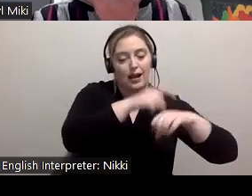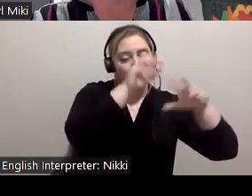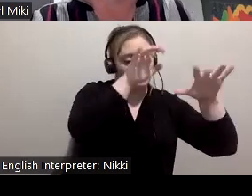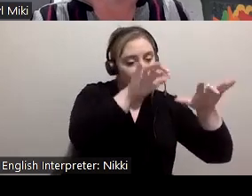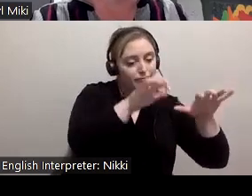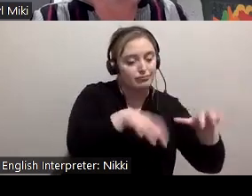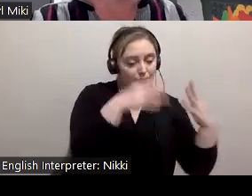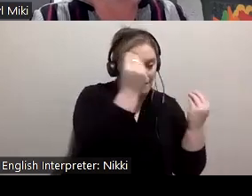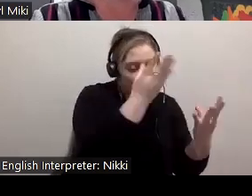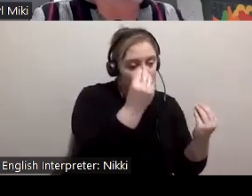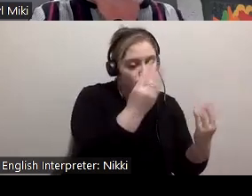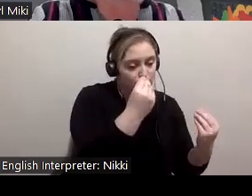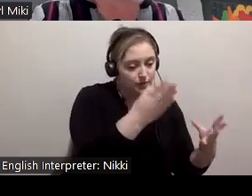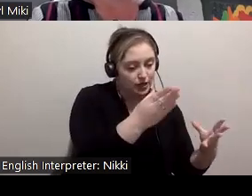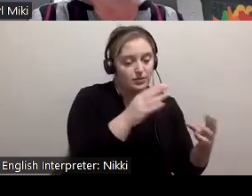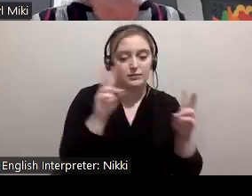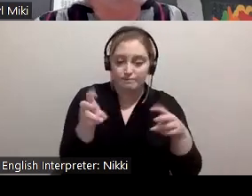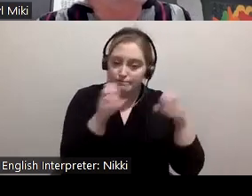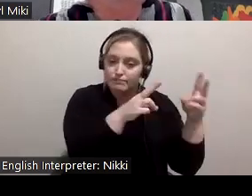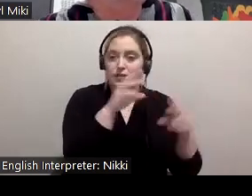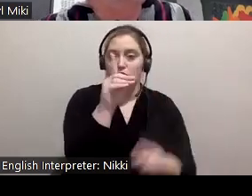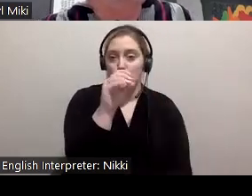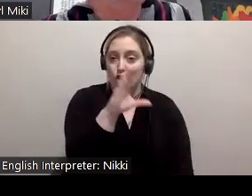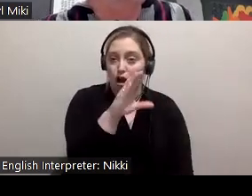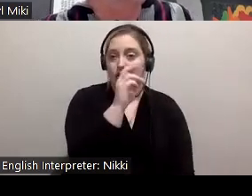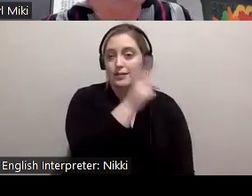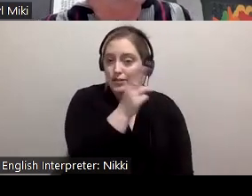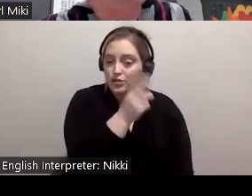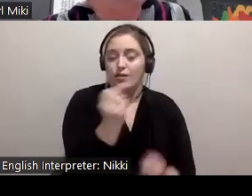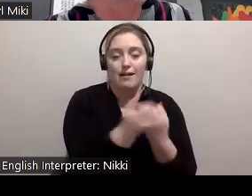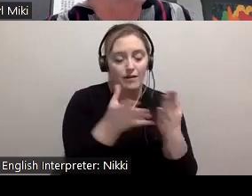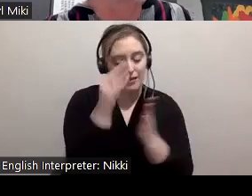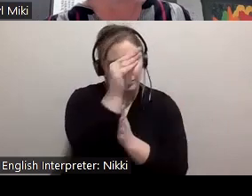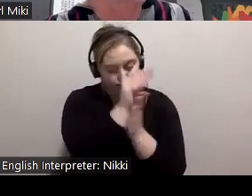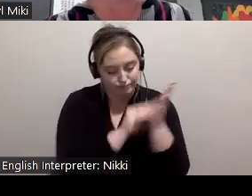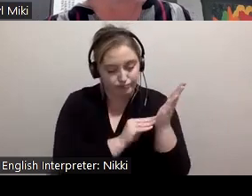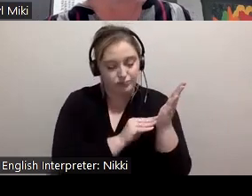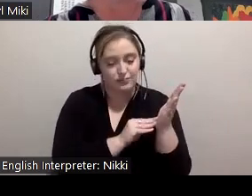then you know give yourself lots of time to actually write the application.